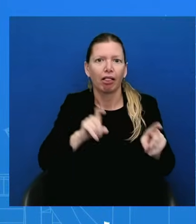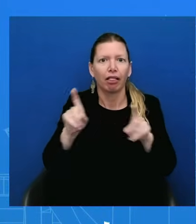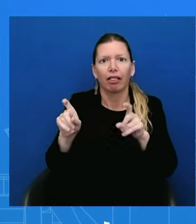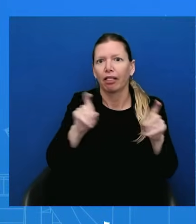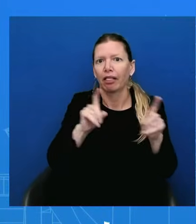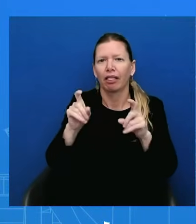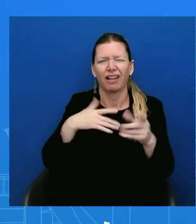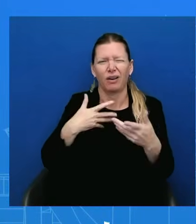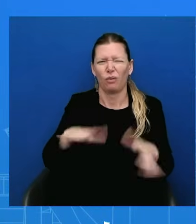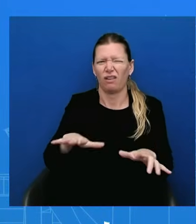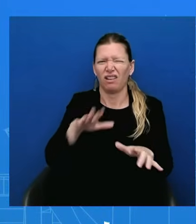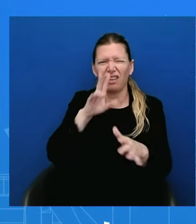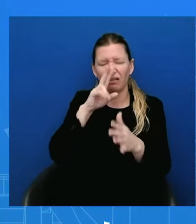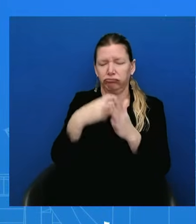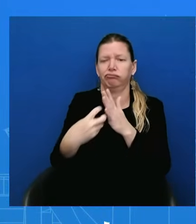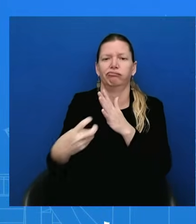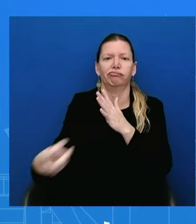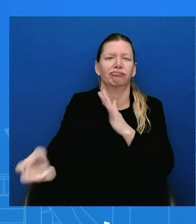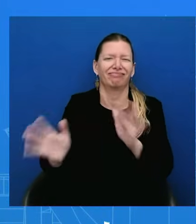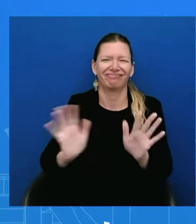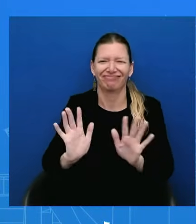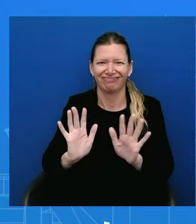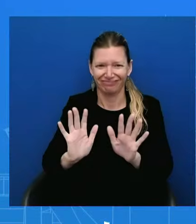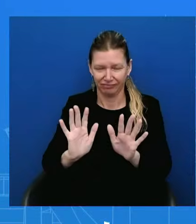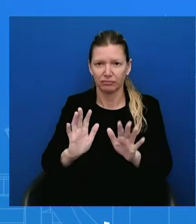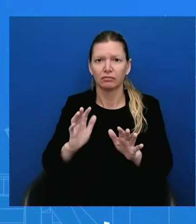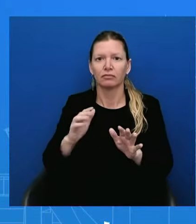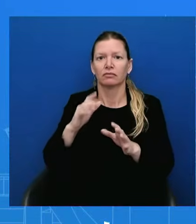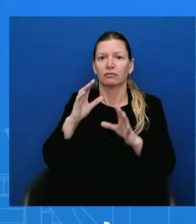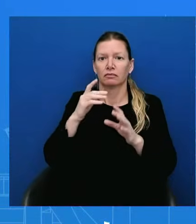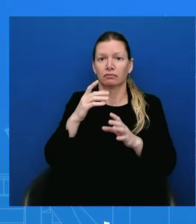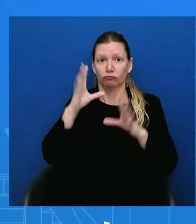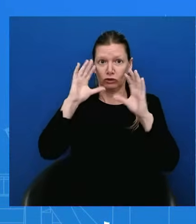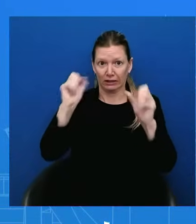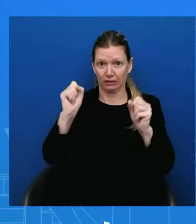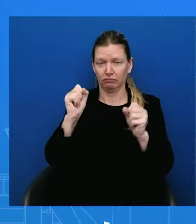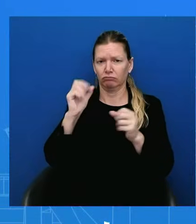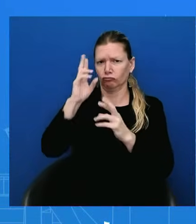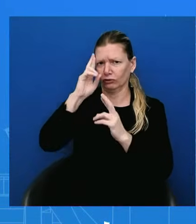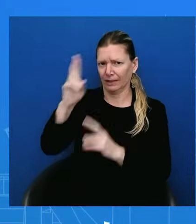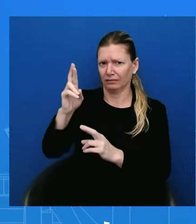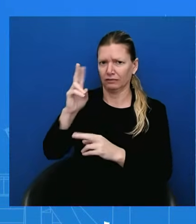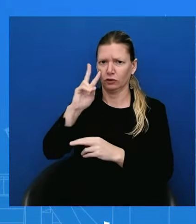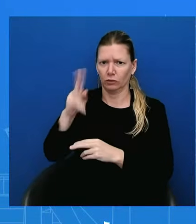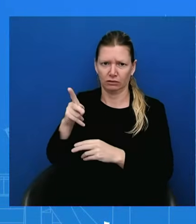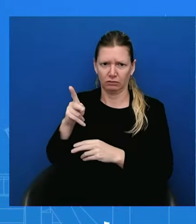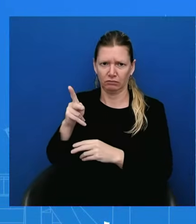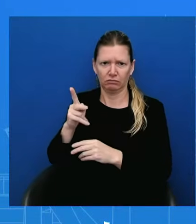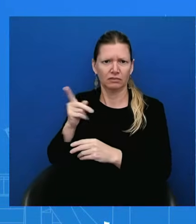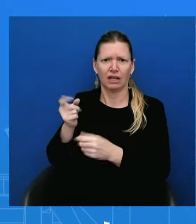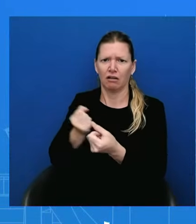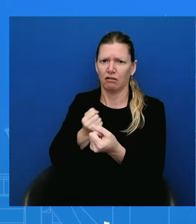He endorsed her, believing that -- as I said, pashing -- passing the torch to the next generation of new voices --